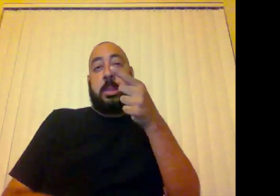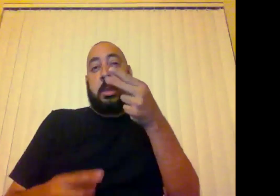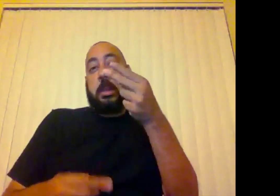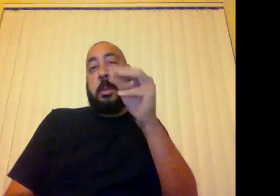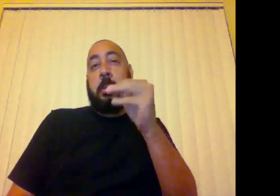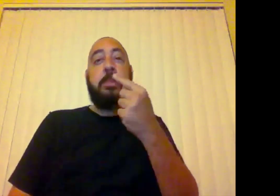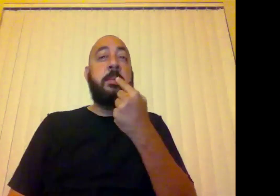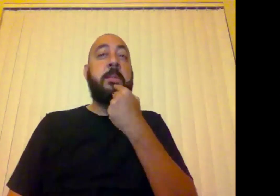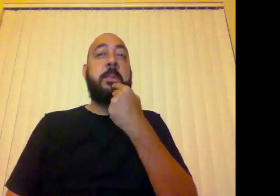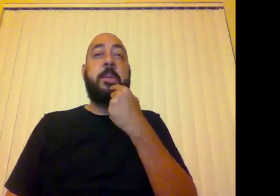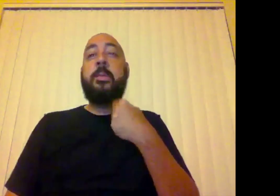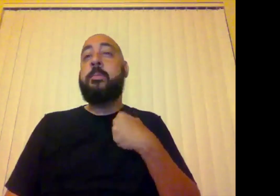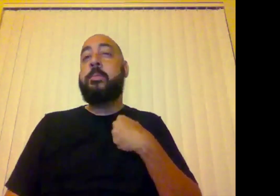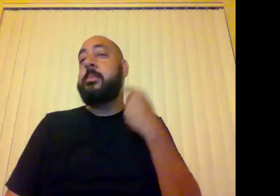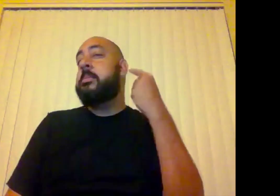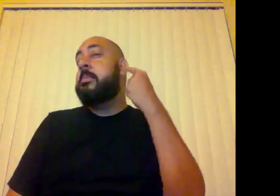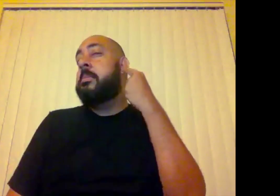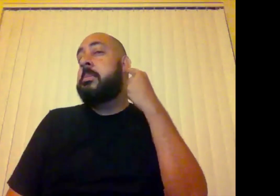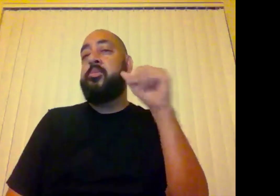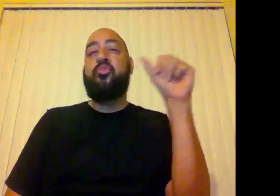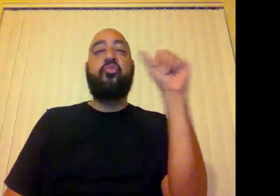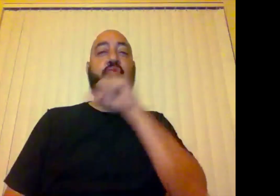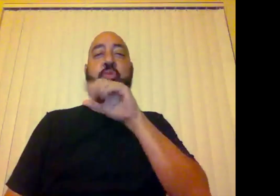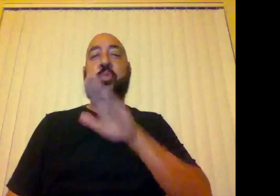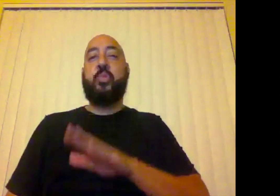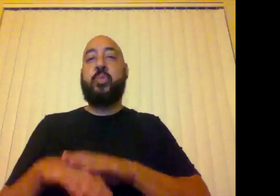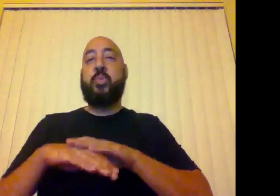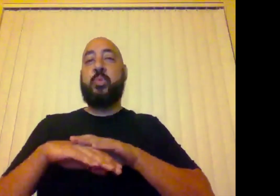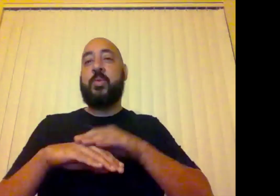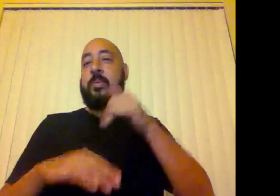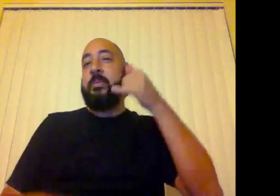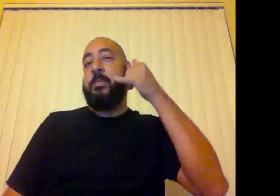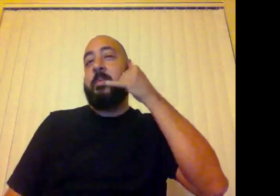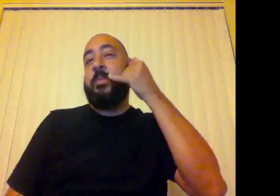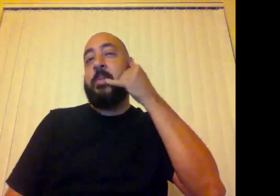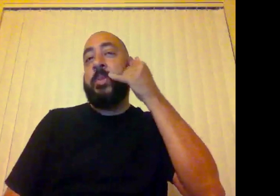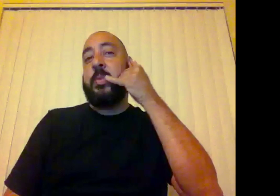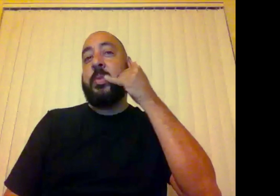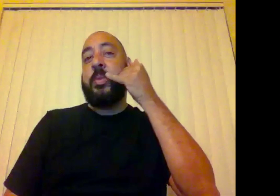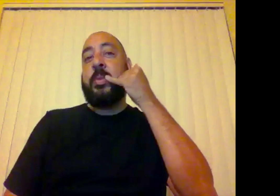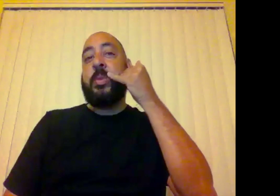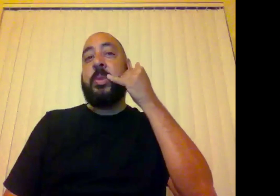To listen to him say I sounded drunk on the phone